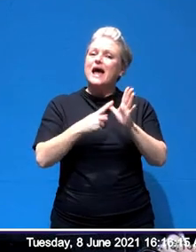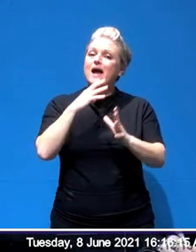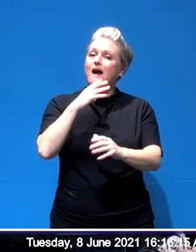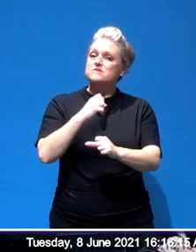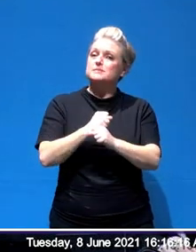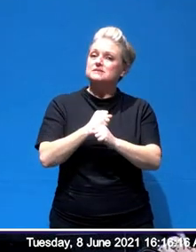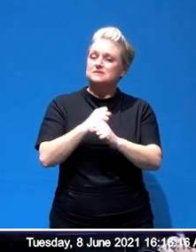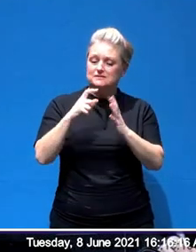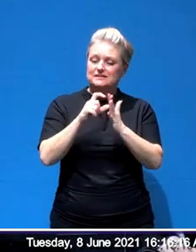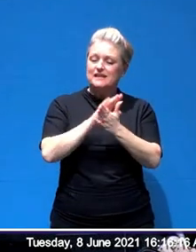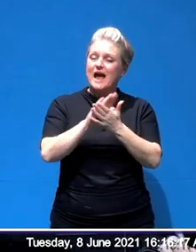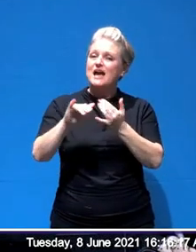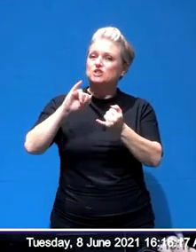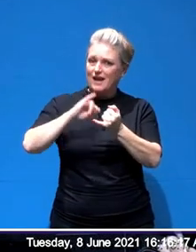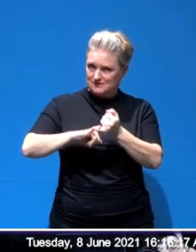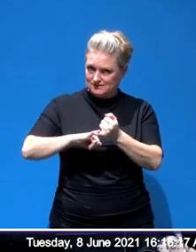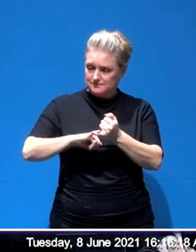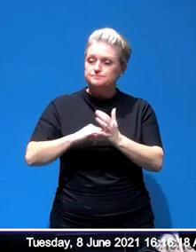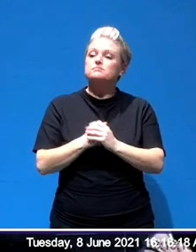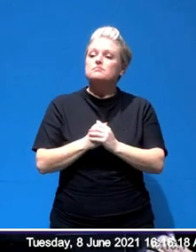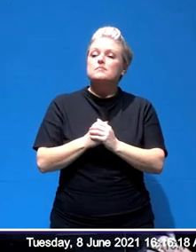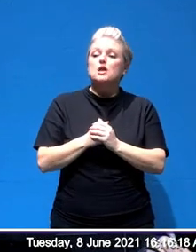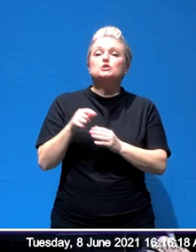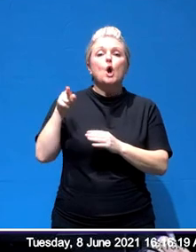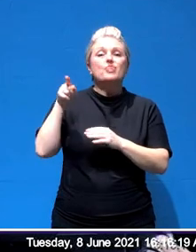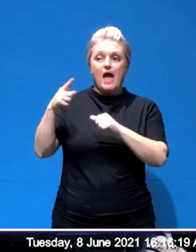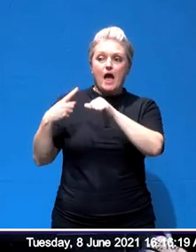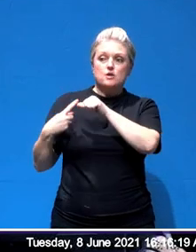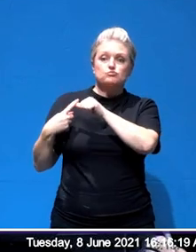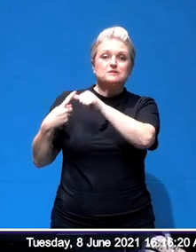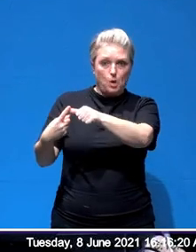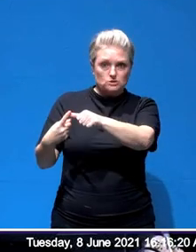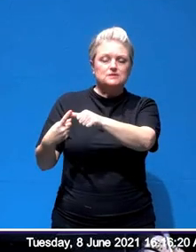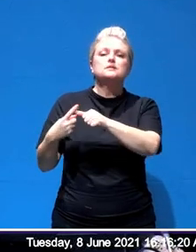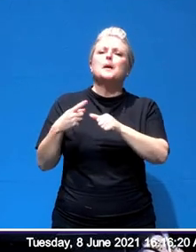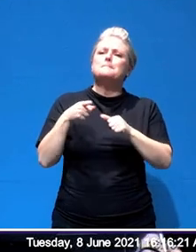draft Ombudsman's report was made available.